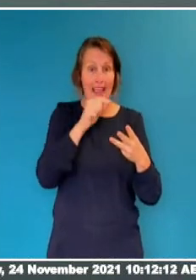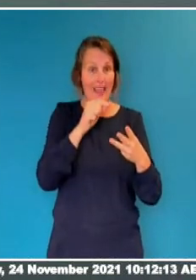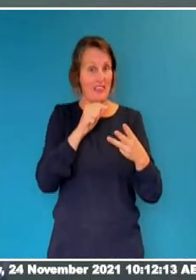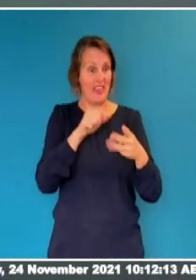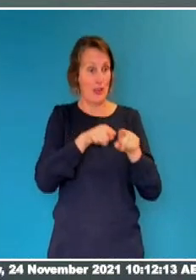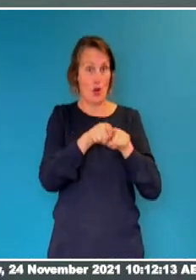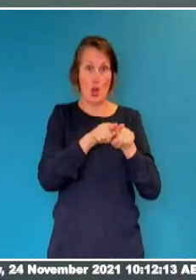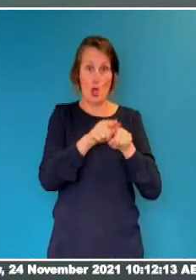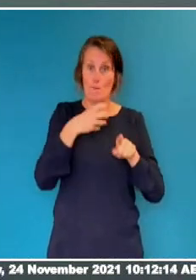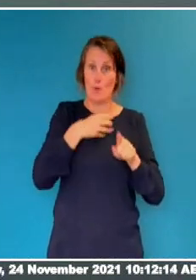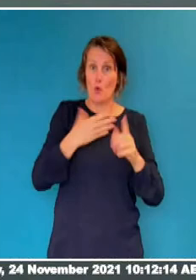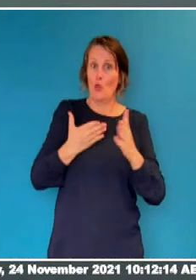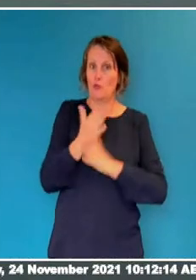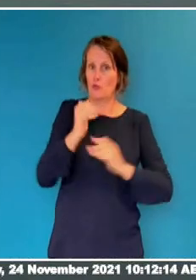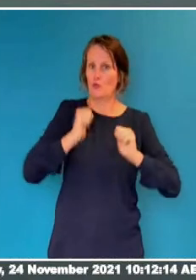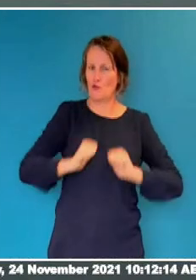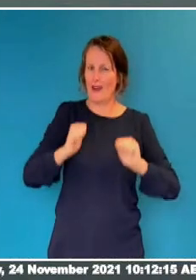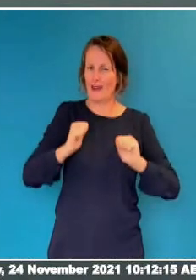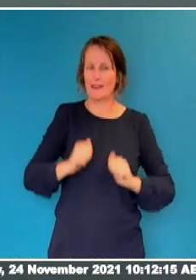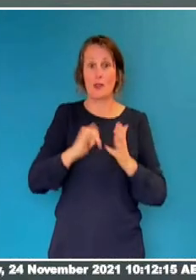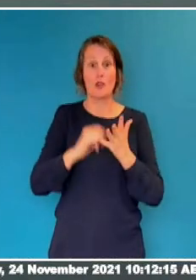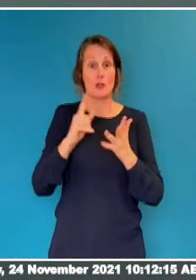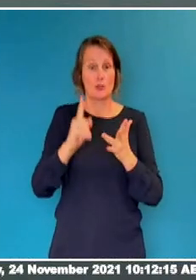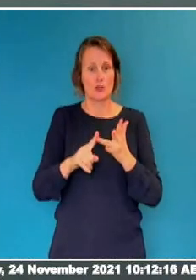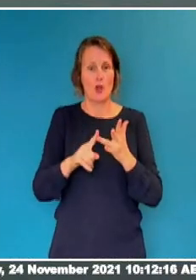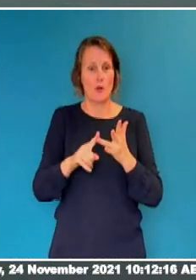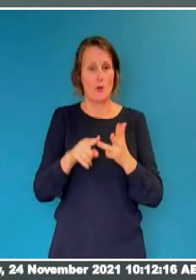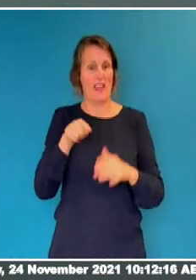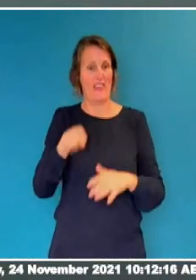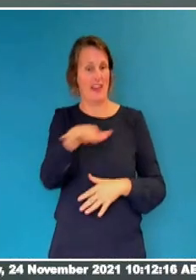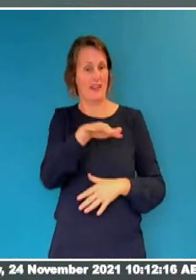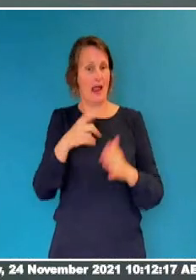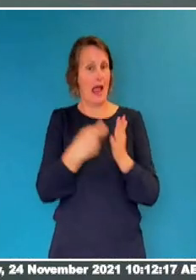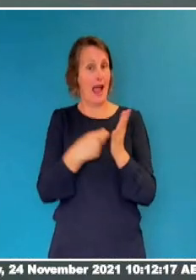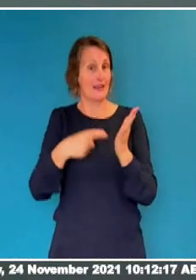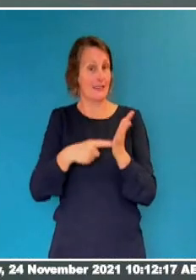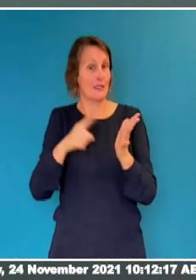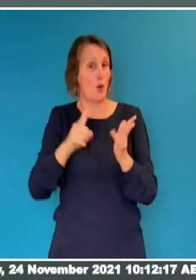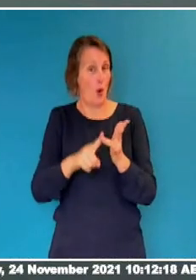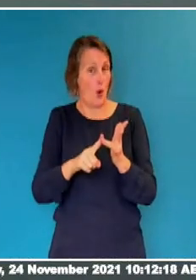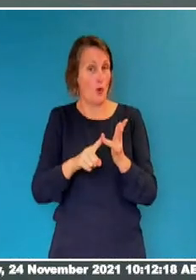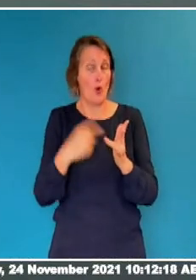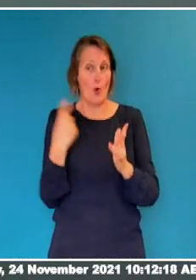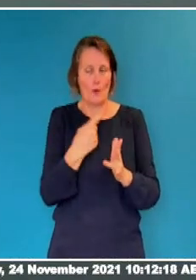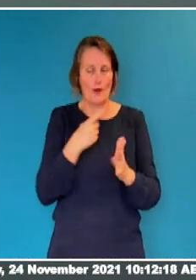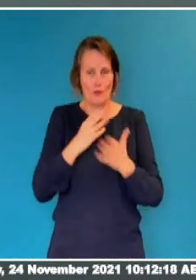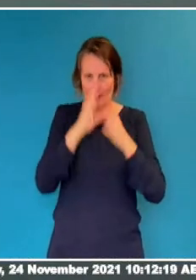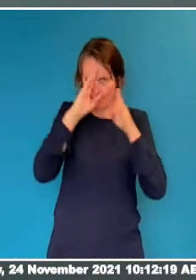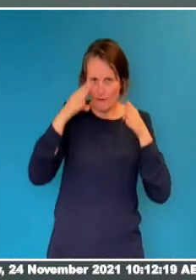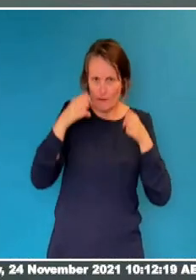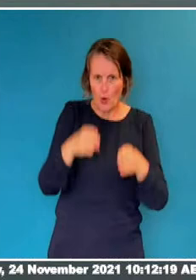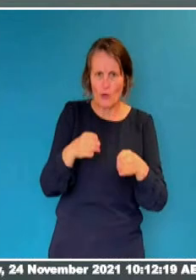So in that space we are getting clear and a very focused area around adjustments,